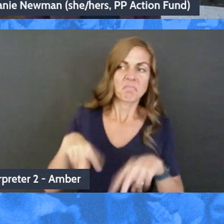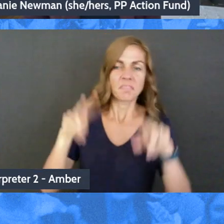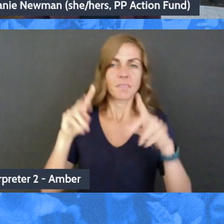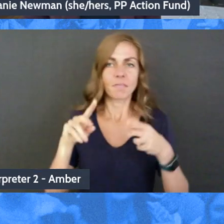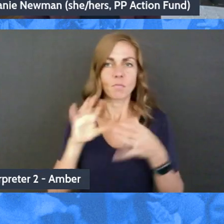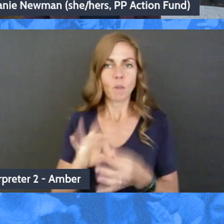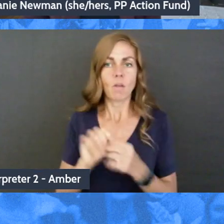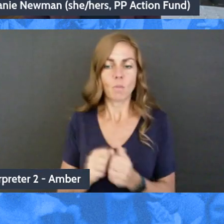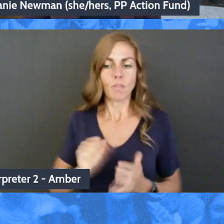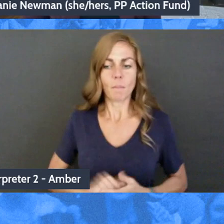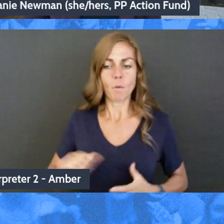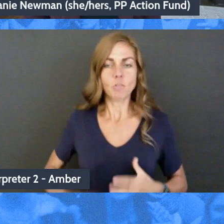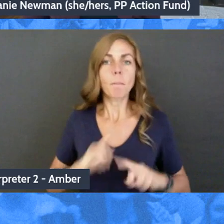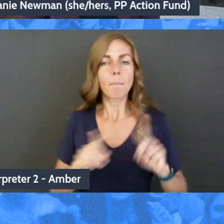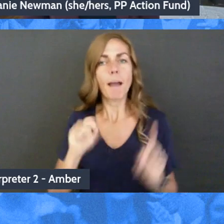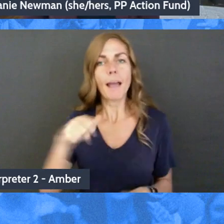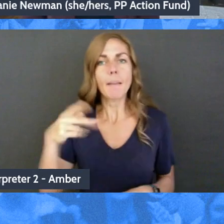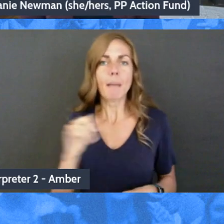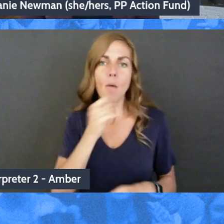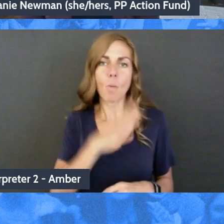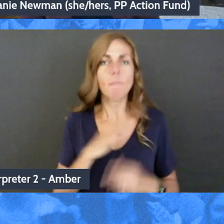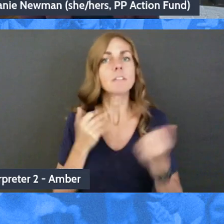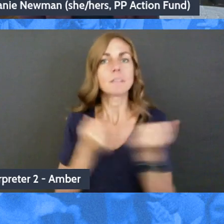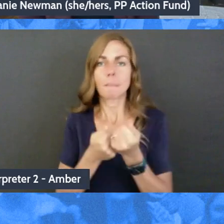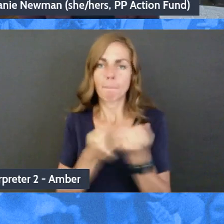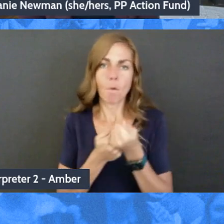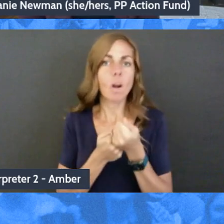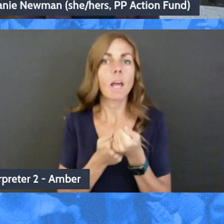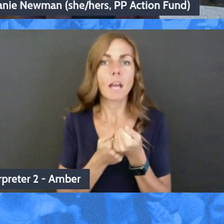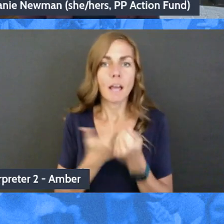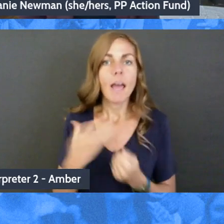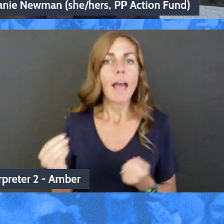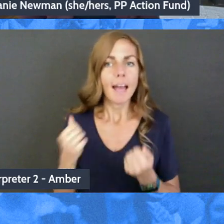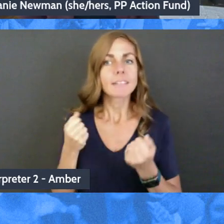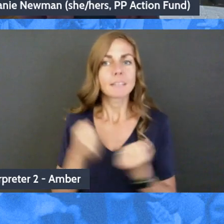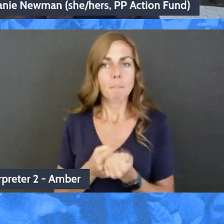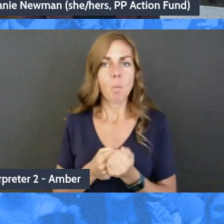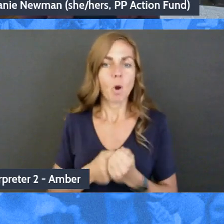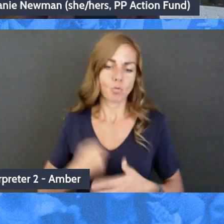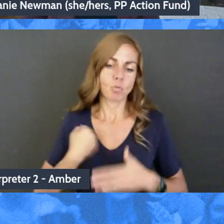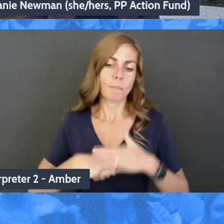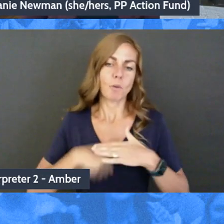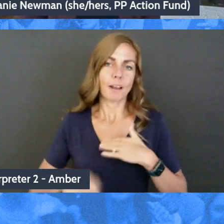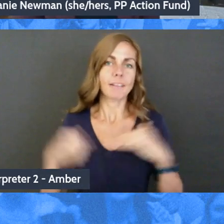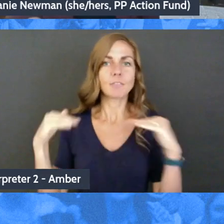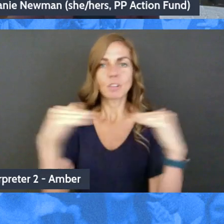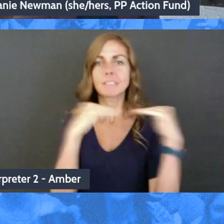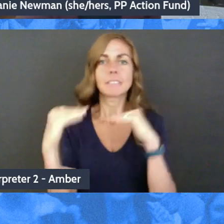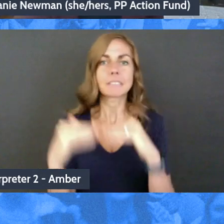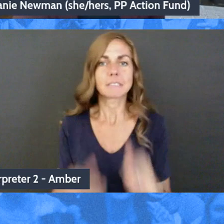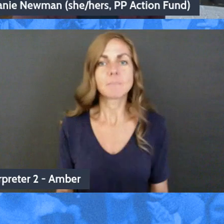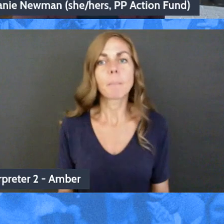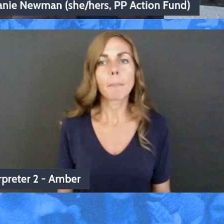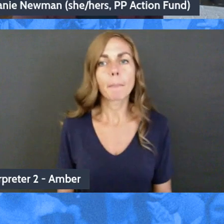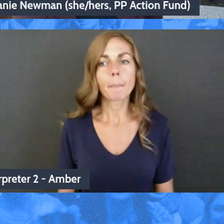AAPI women overwhelmingly support it and support reproductive justice. Melanie?